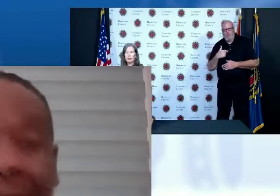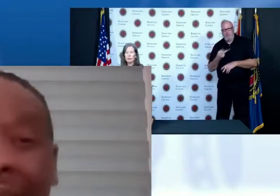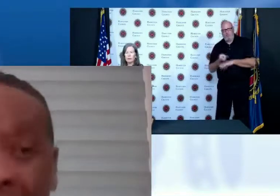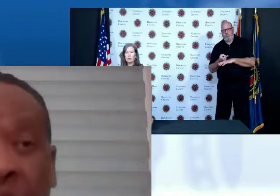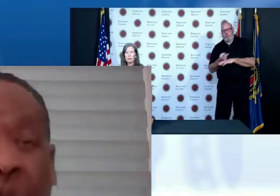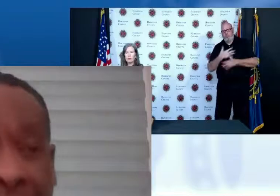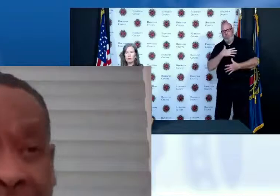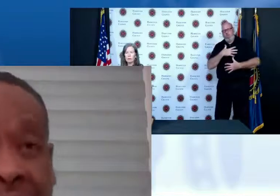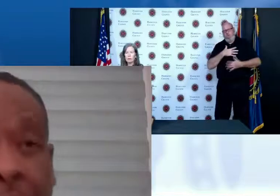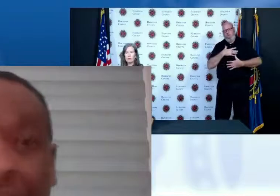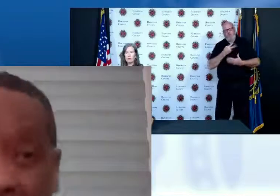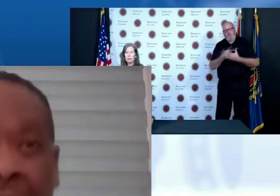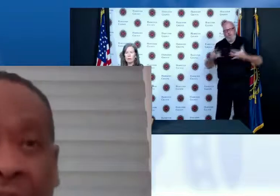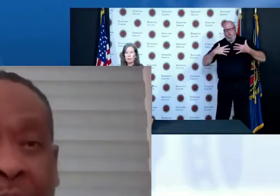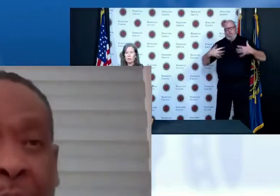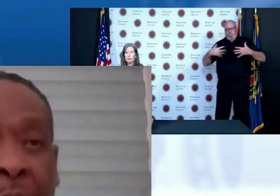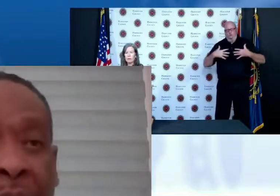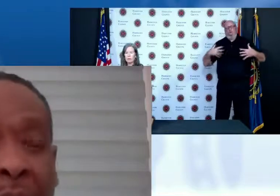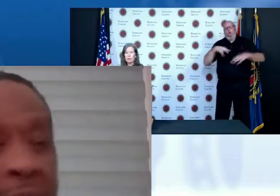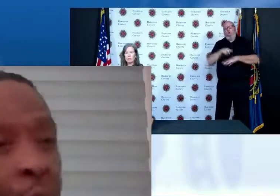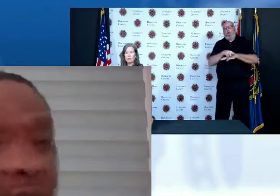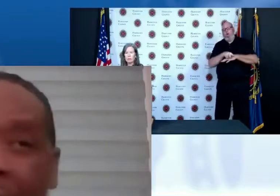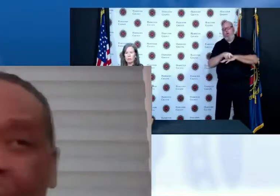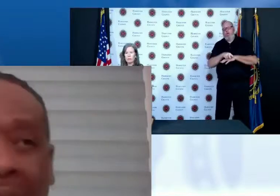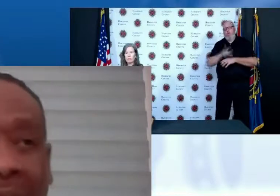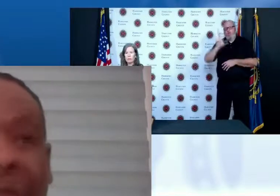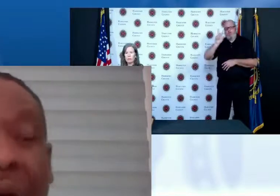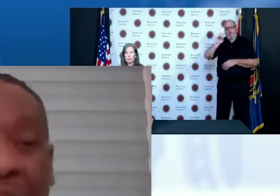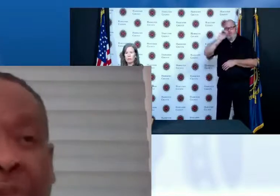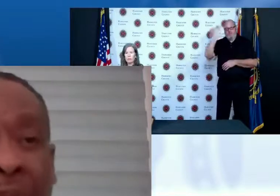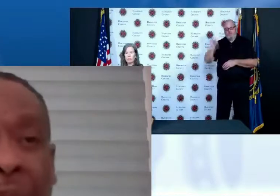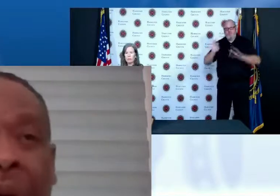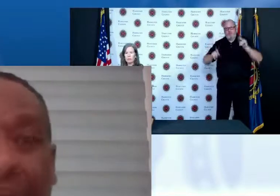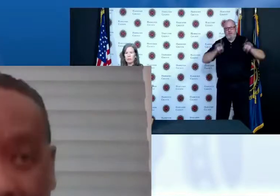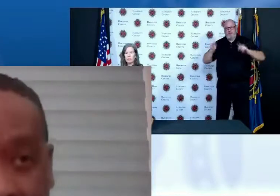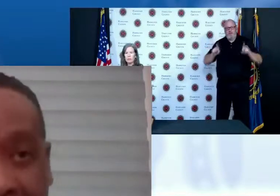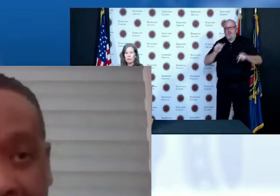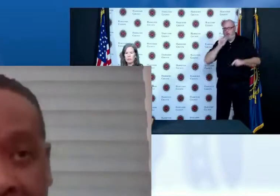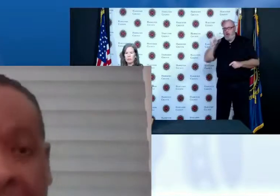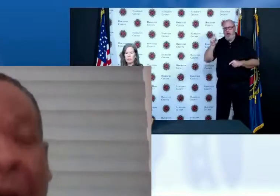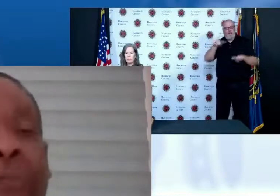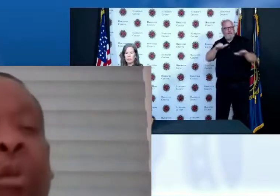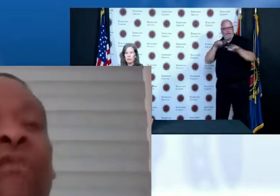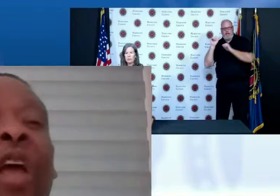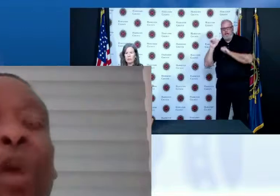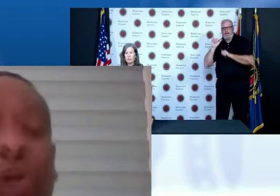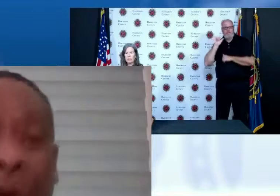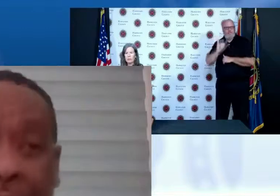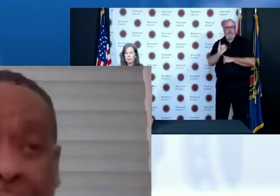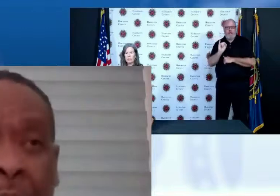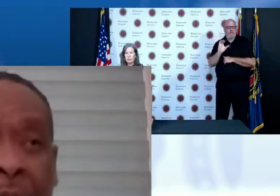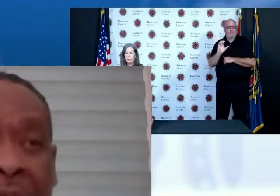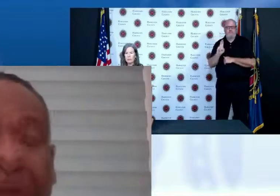diagnosed with this while in the hospital do not leave the hospital alive I am very grateful